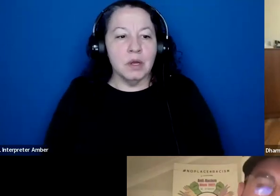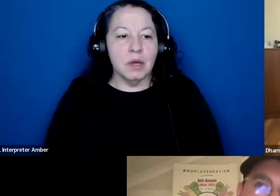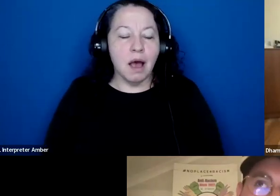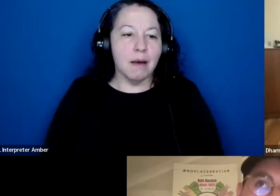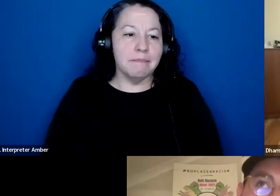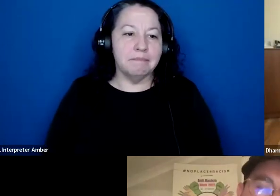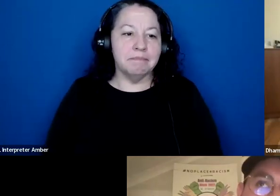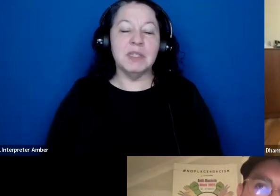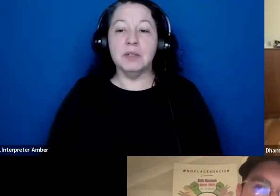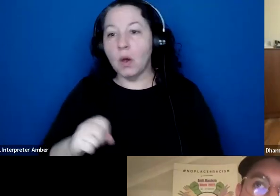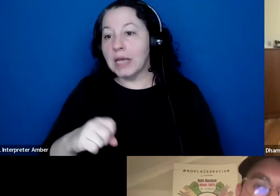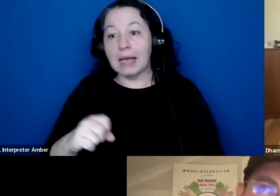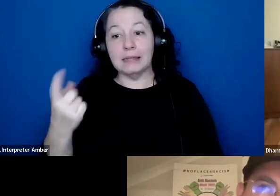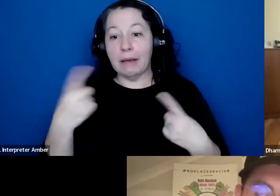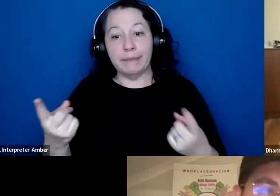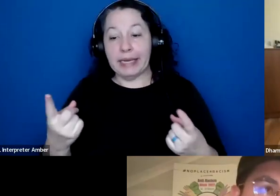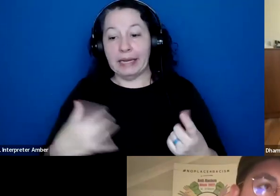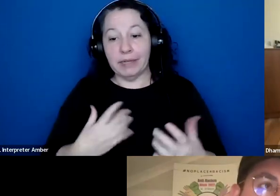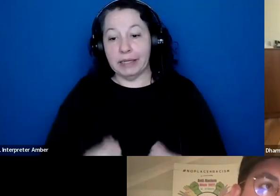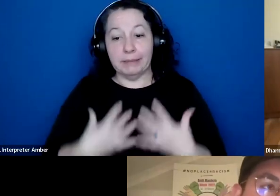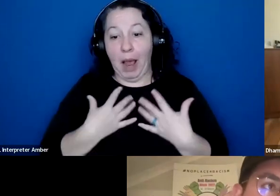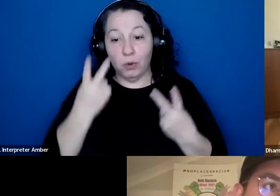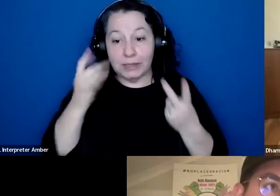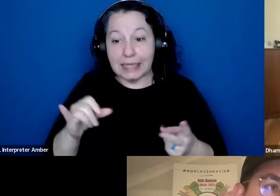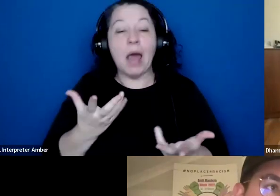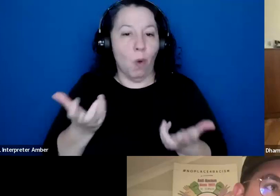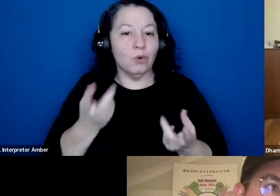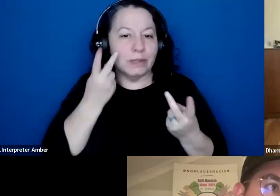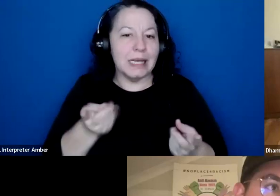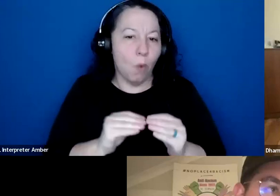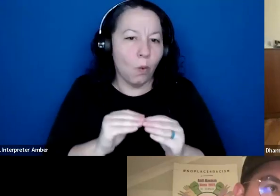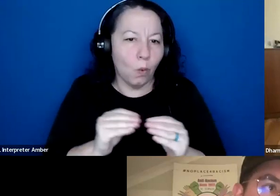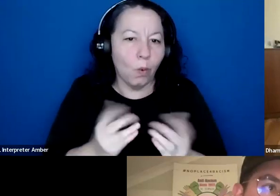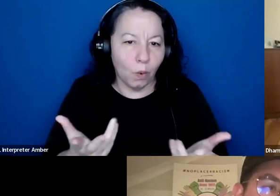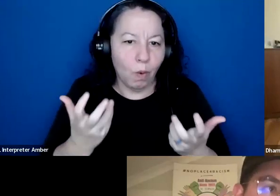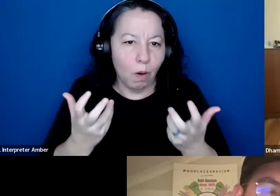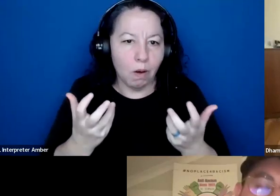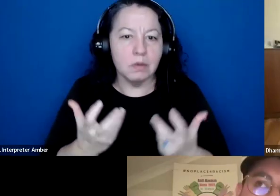yeah, so I've been inspired to see that and of course we'd like to see more of it with, we'd like to see the deepening